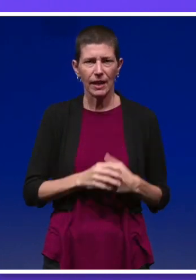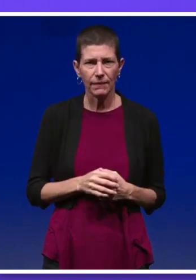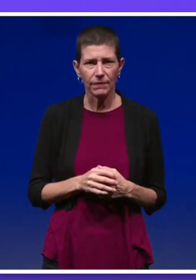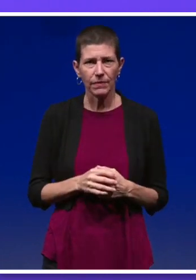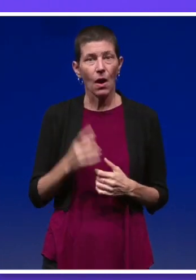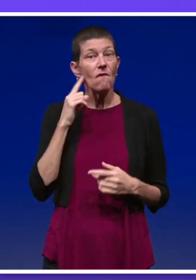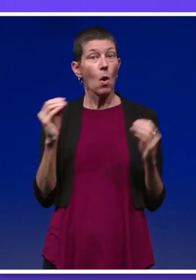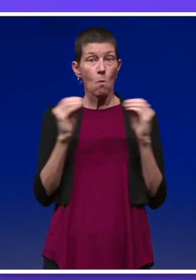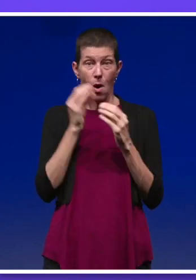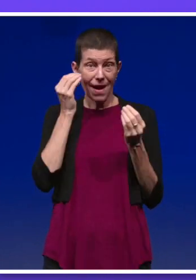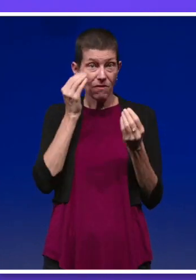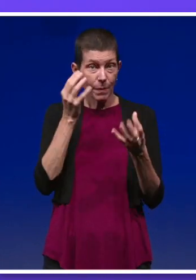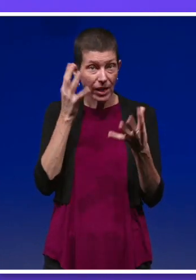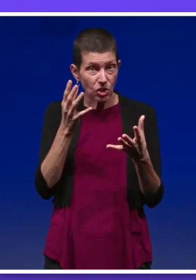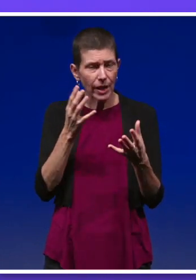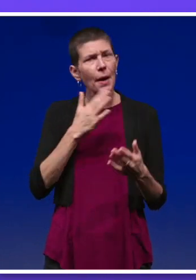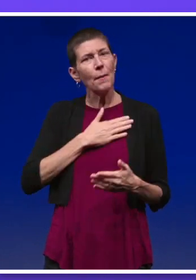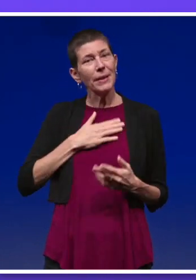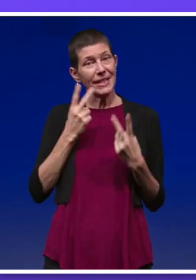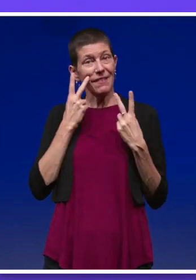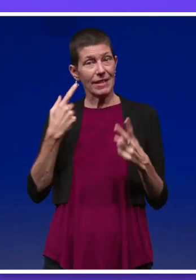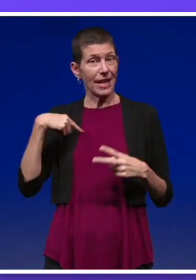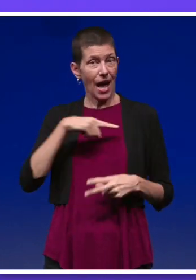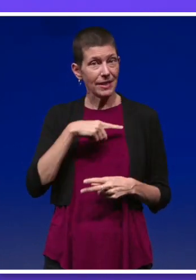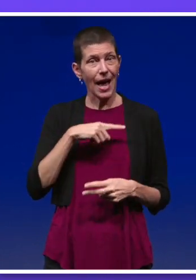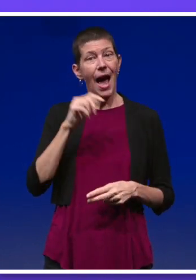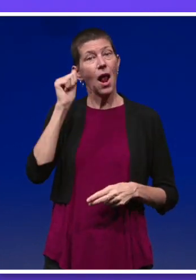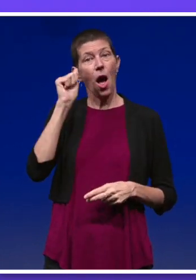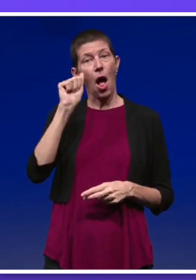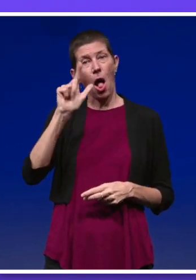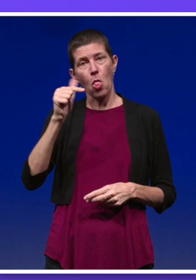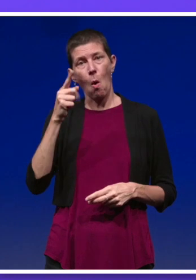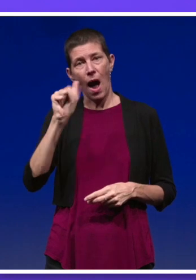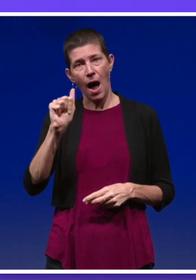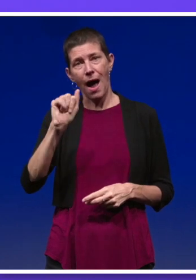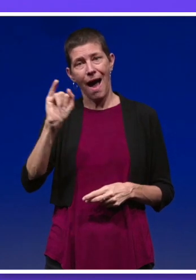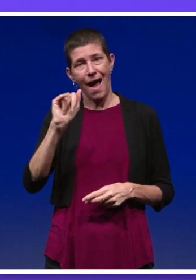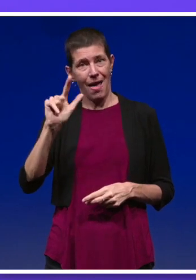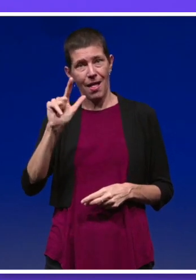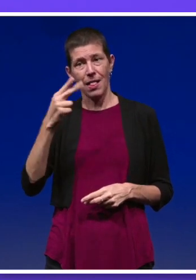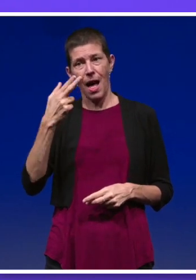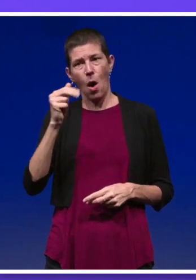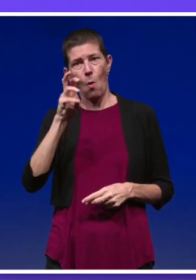For more information, please visit us at www.alohailhawaii.org.